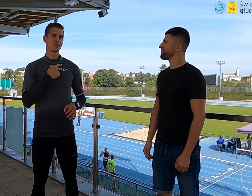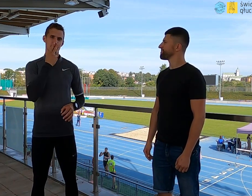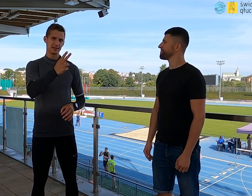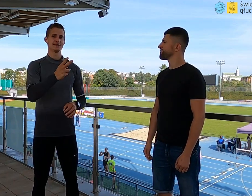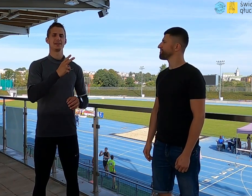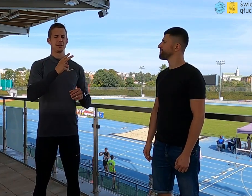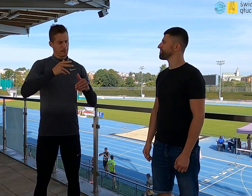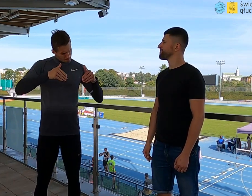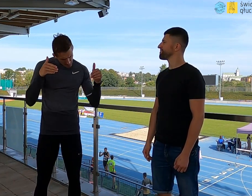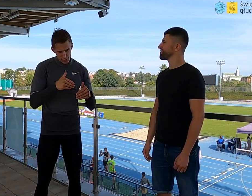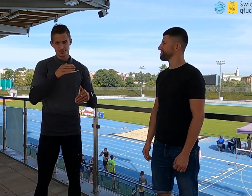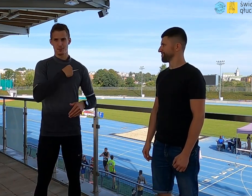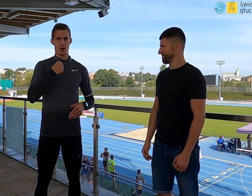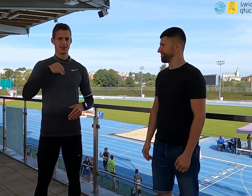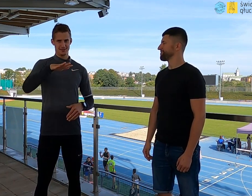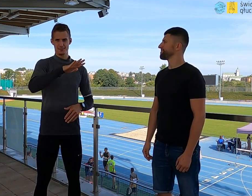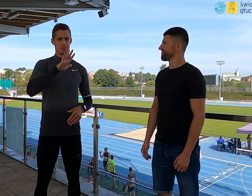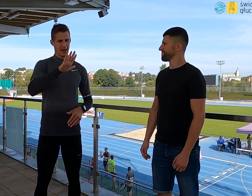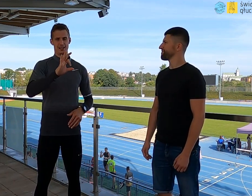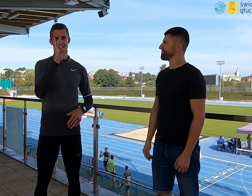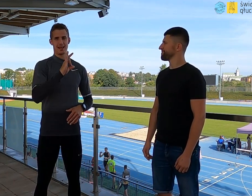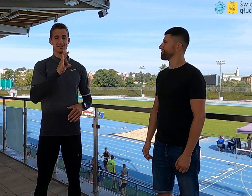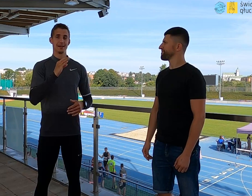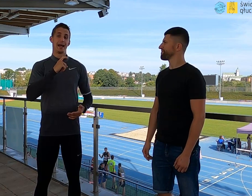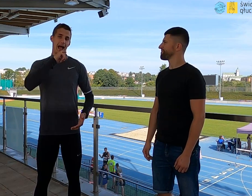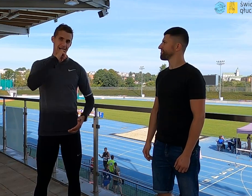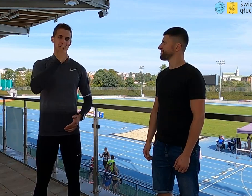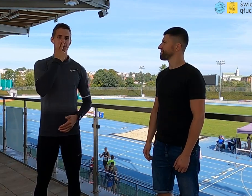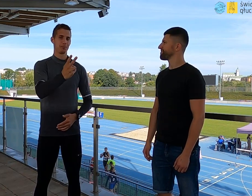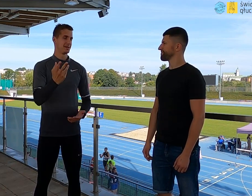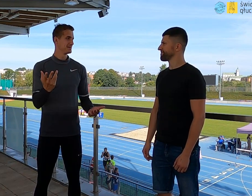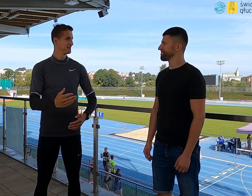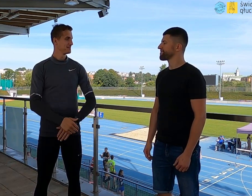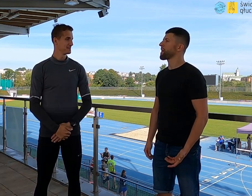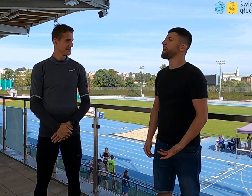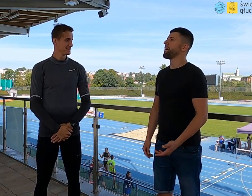I believe we have a good chance and that we are capable of winning a medal. But we'll see.